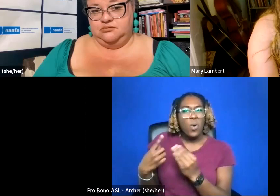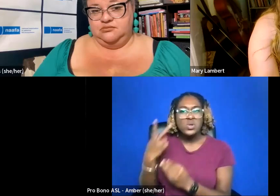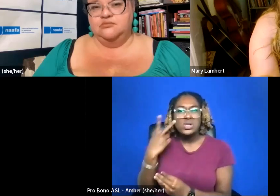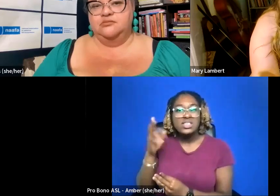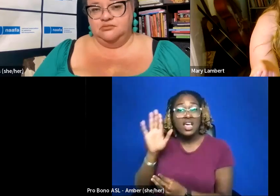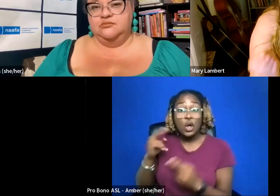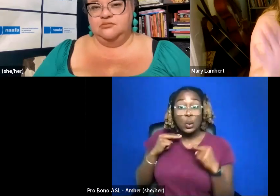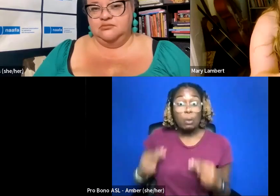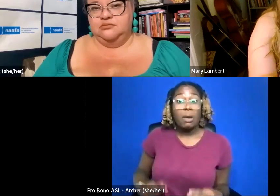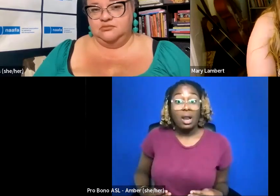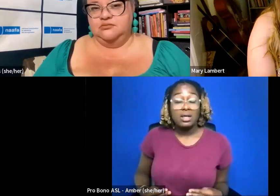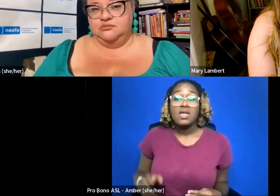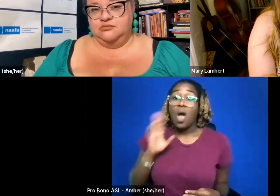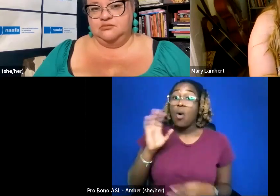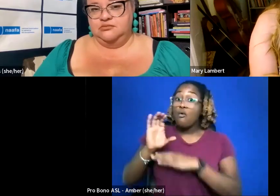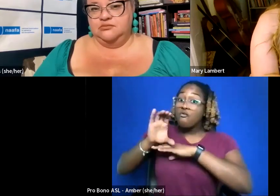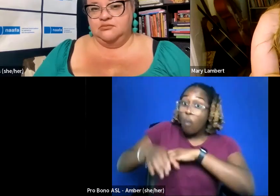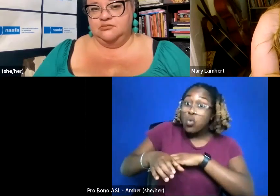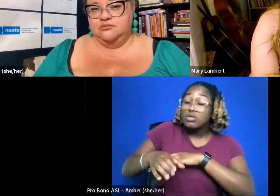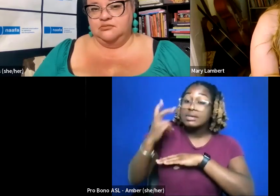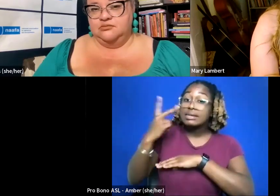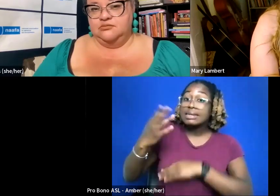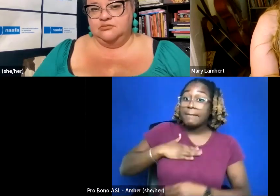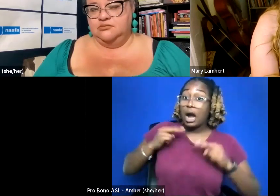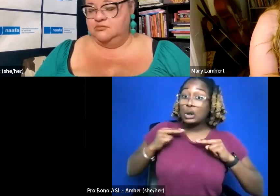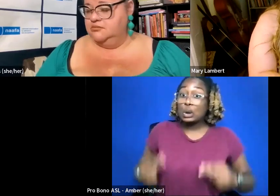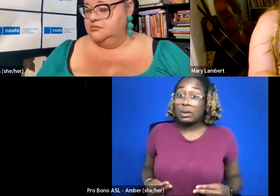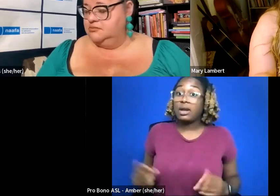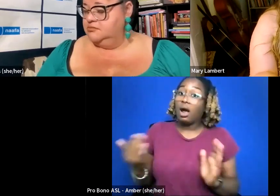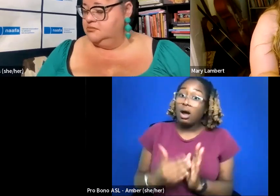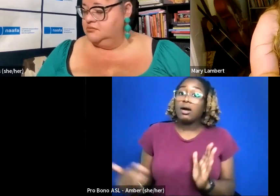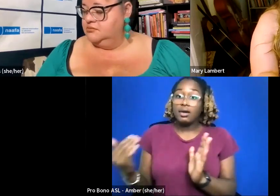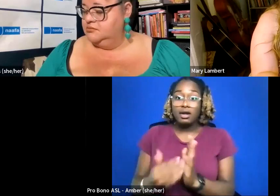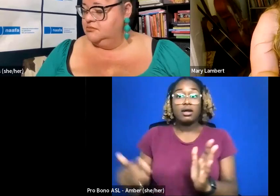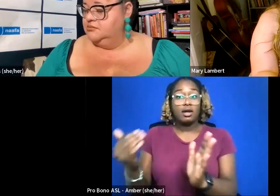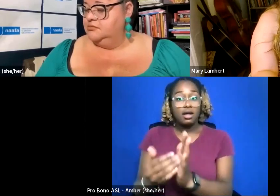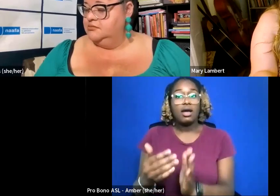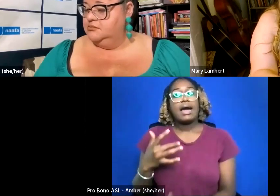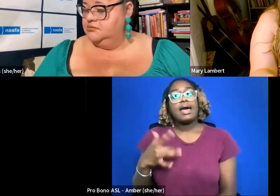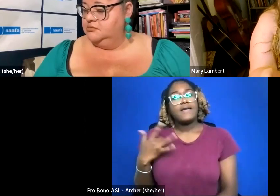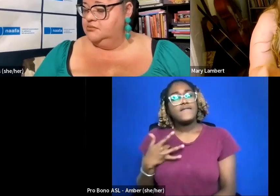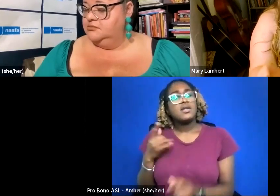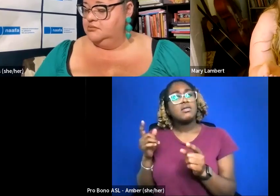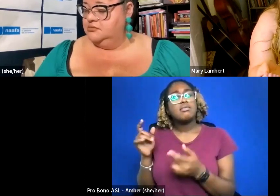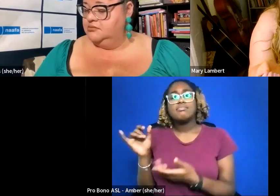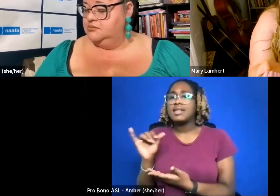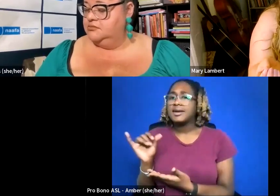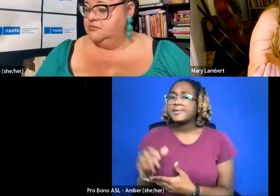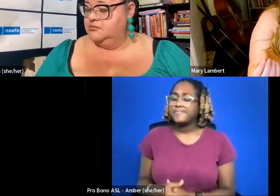So I will force you to see my humanity over and over again. And I feel the same. Like I feel that